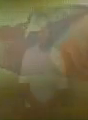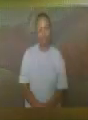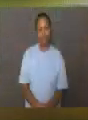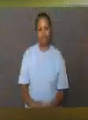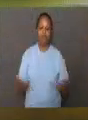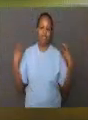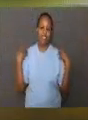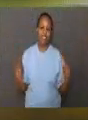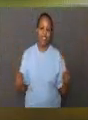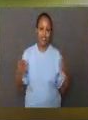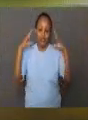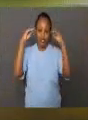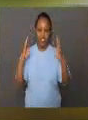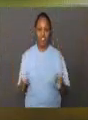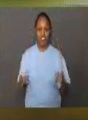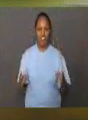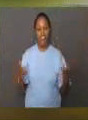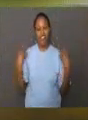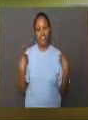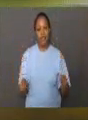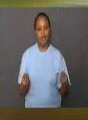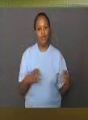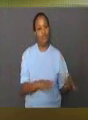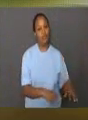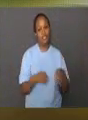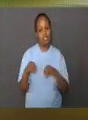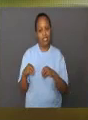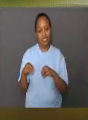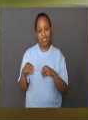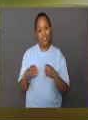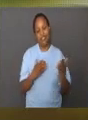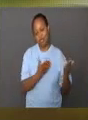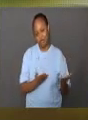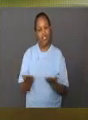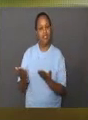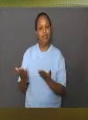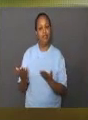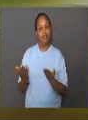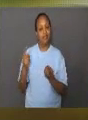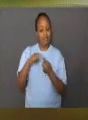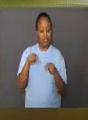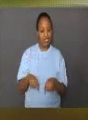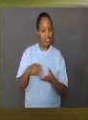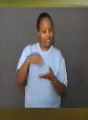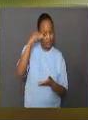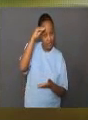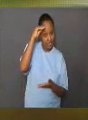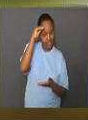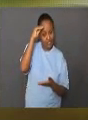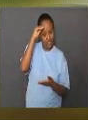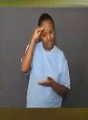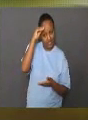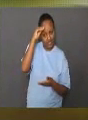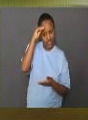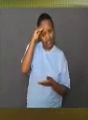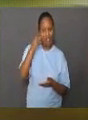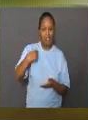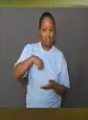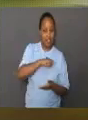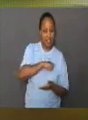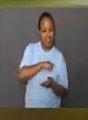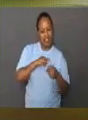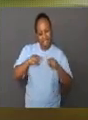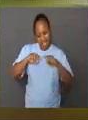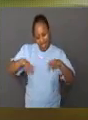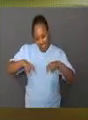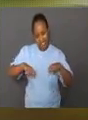hello teacher hello students welcome to today's lesson in which we will analyze equitability